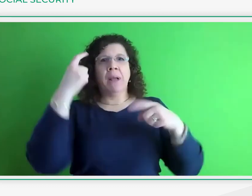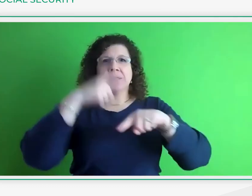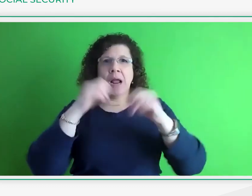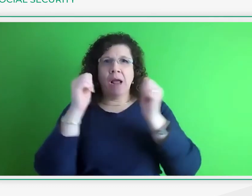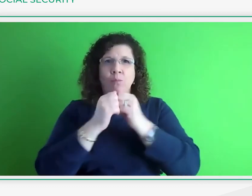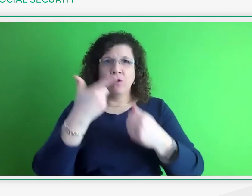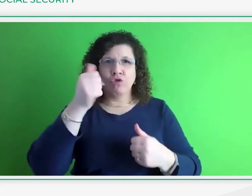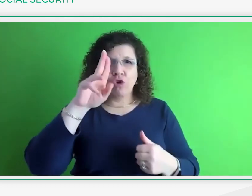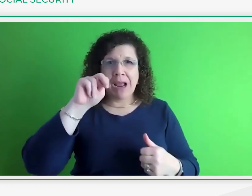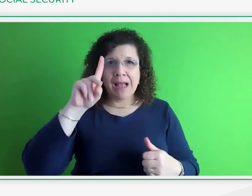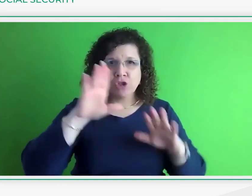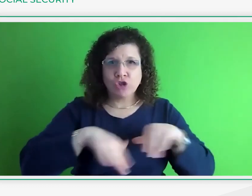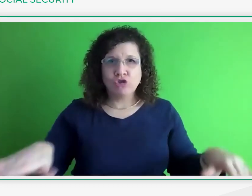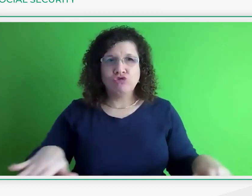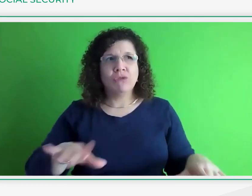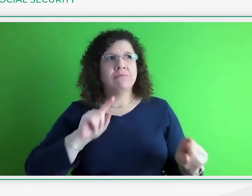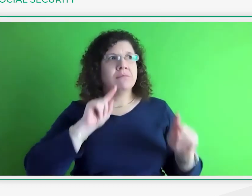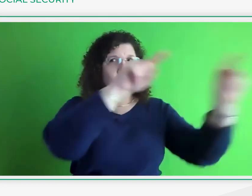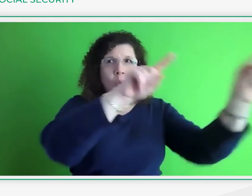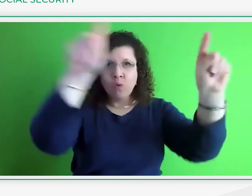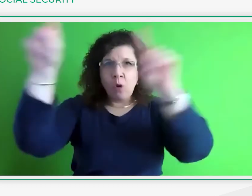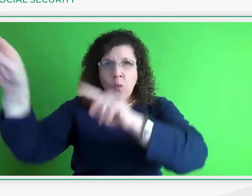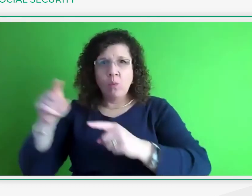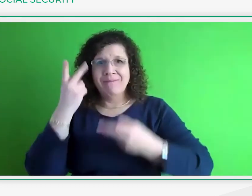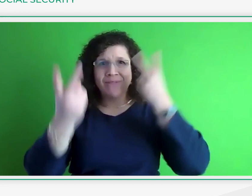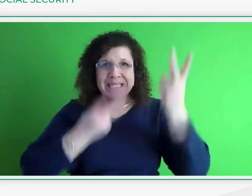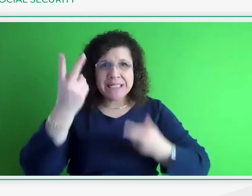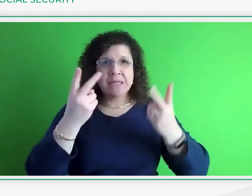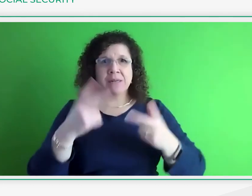Possibly it’s traveling. Spending more time with your grandchildren.